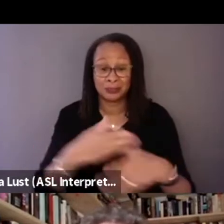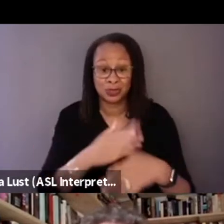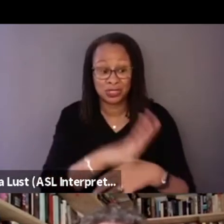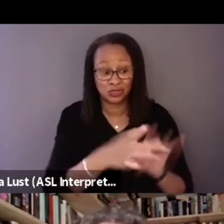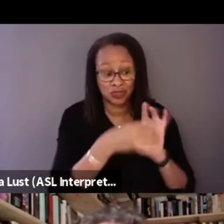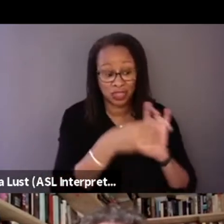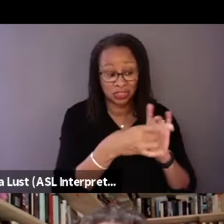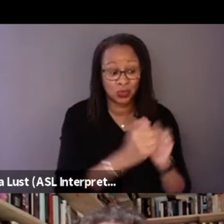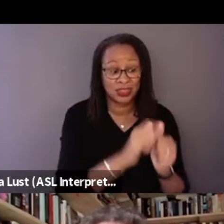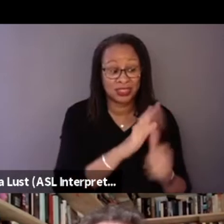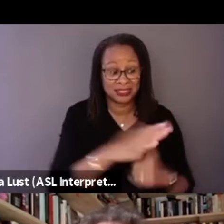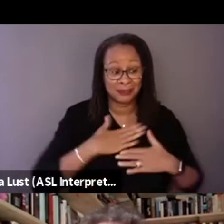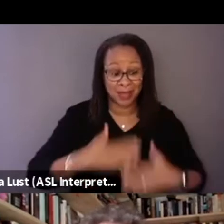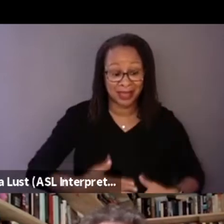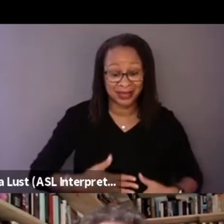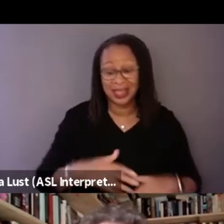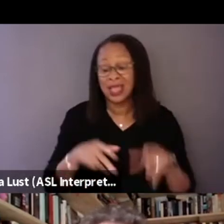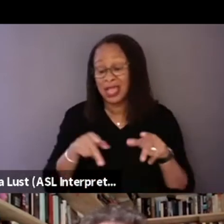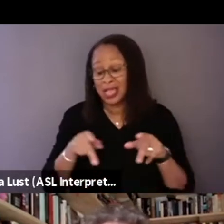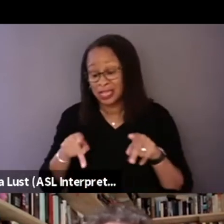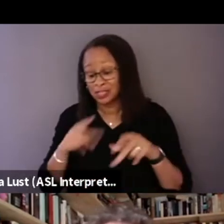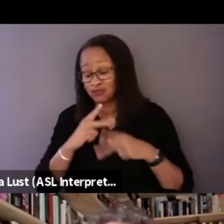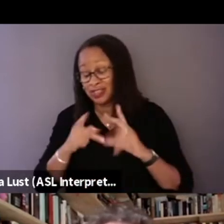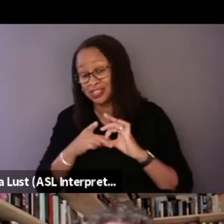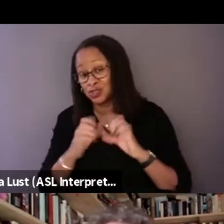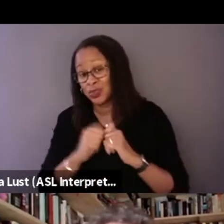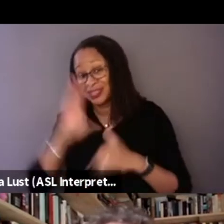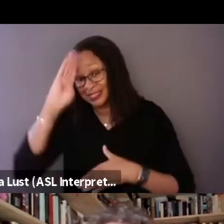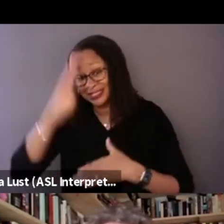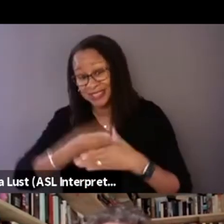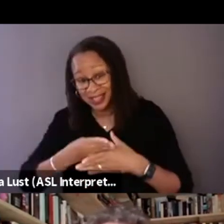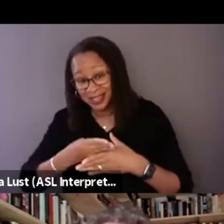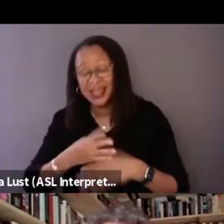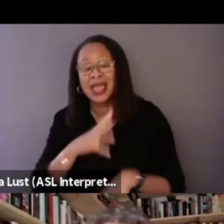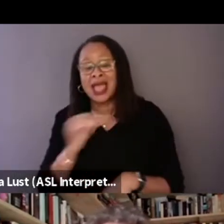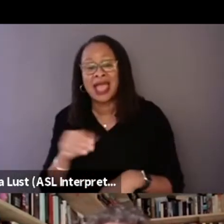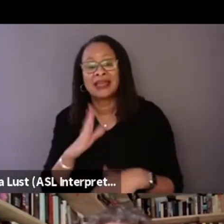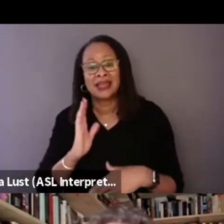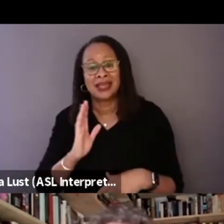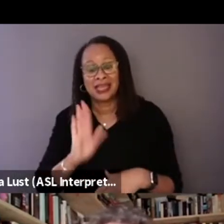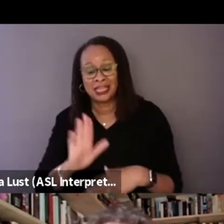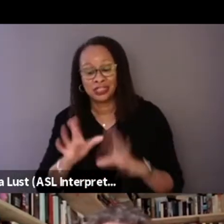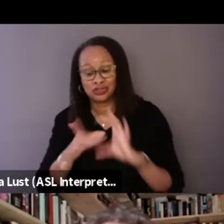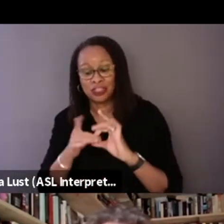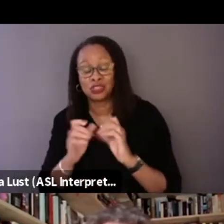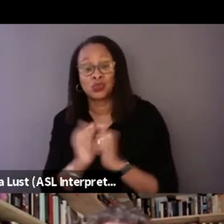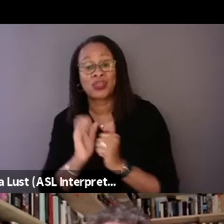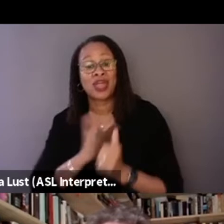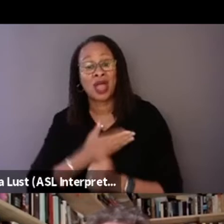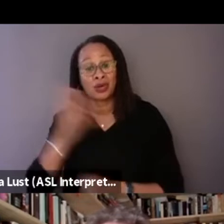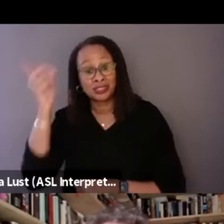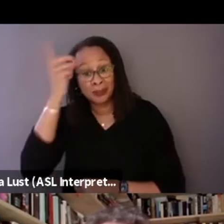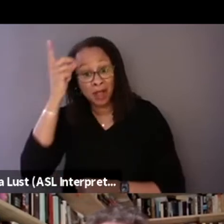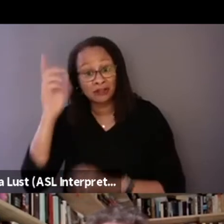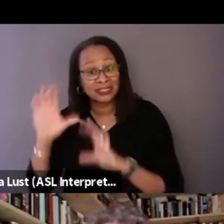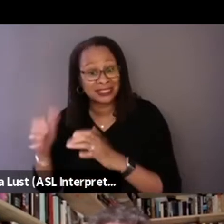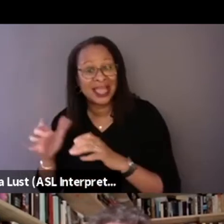with his body, his relationship with his son, and ultimately his relationship with our democracy and his place in it as an activist.